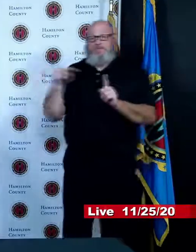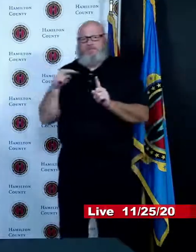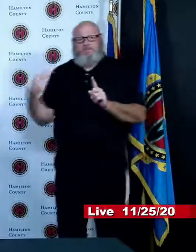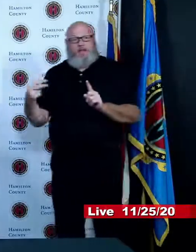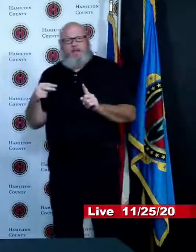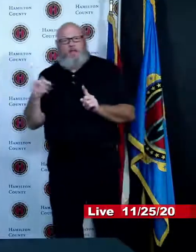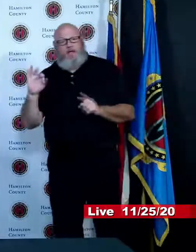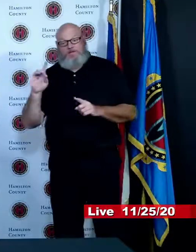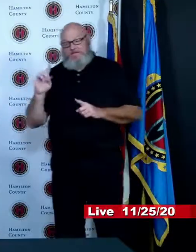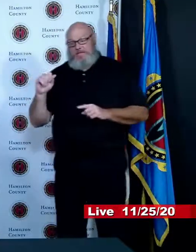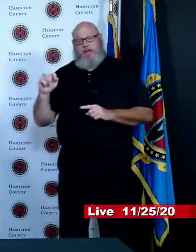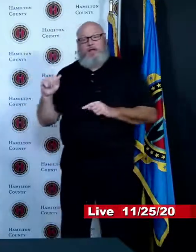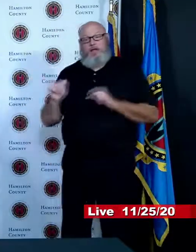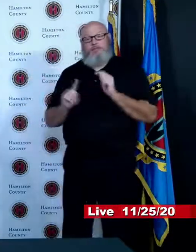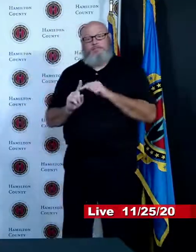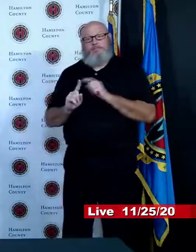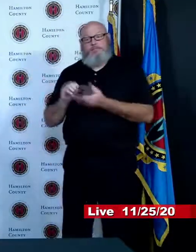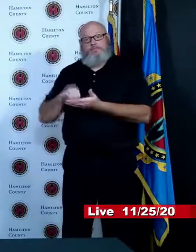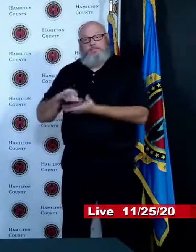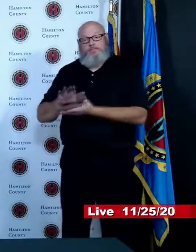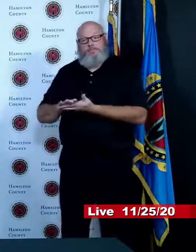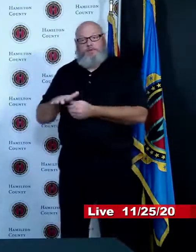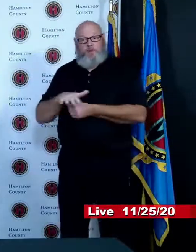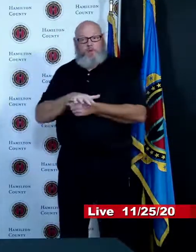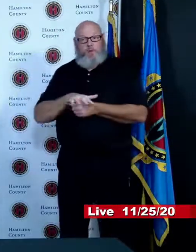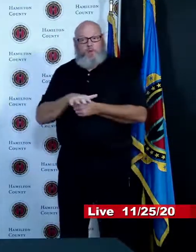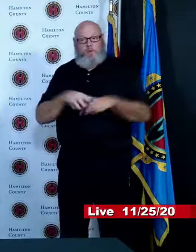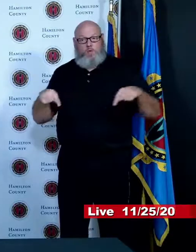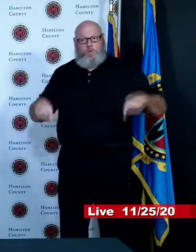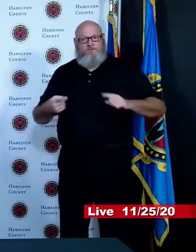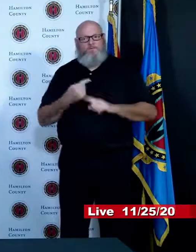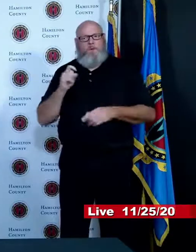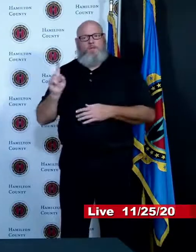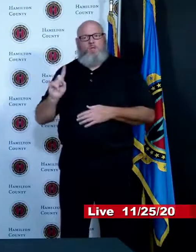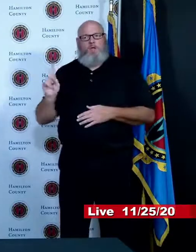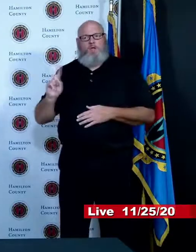health department level get our data oftentimes directly from the laboratories so when they have a